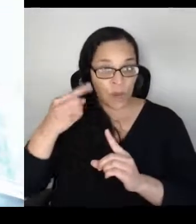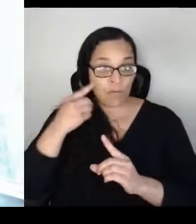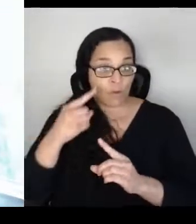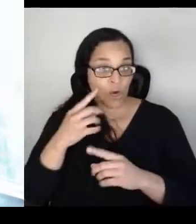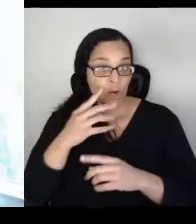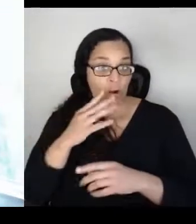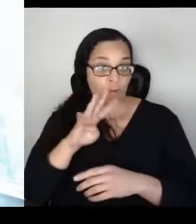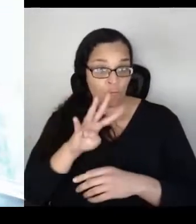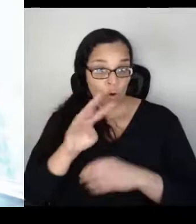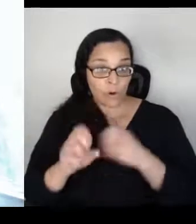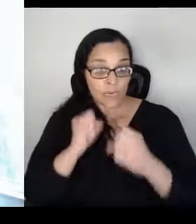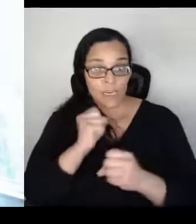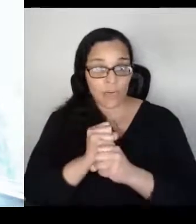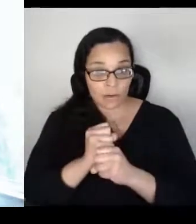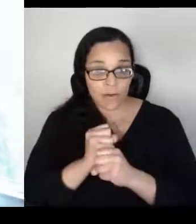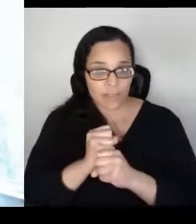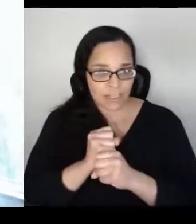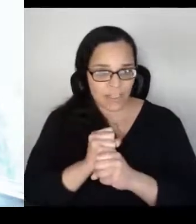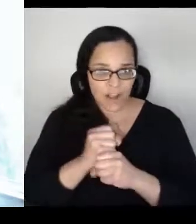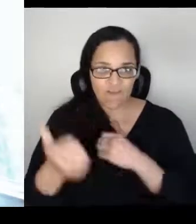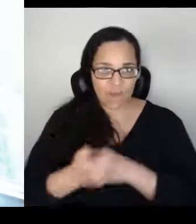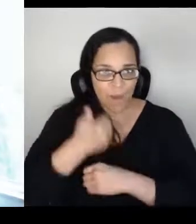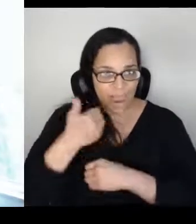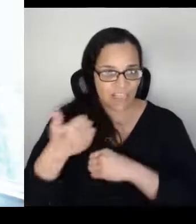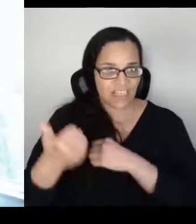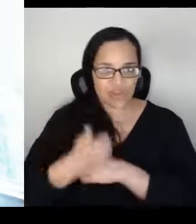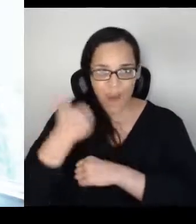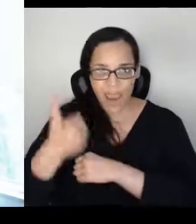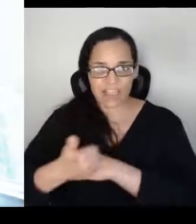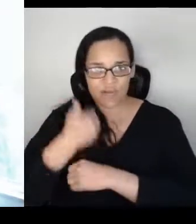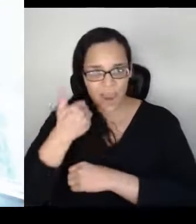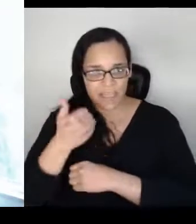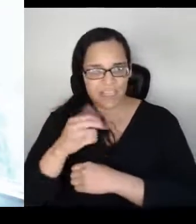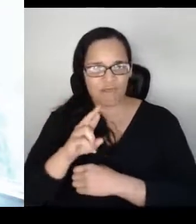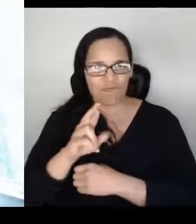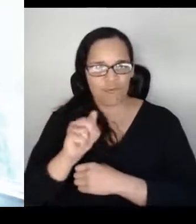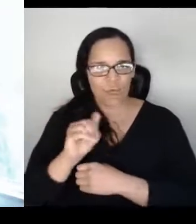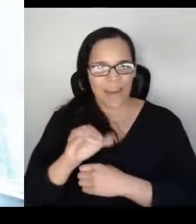of threats and threats, of raids, of family separation,